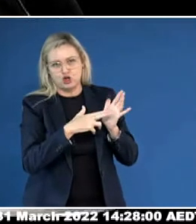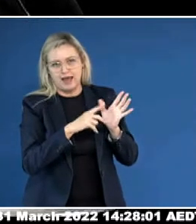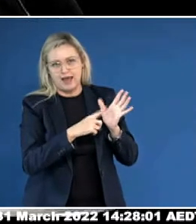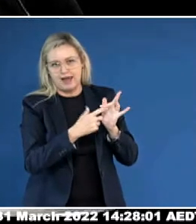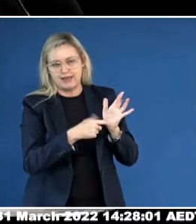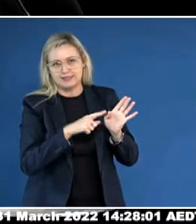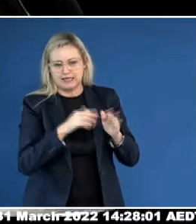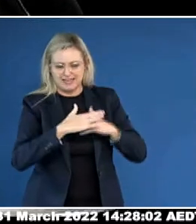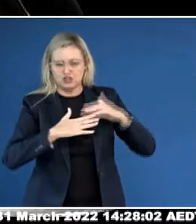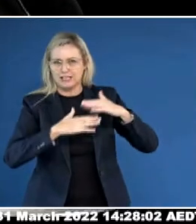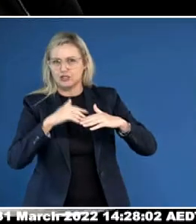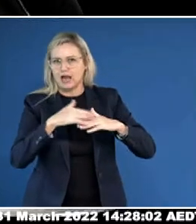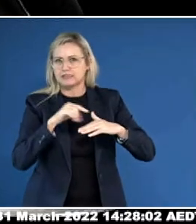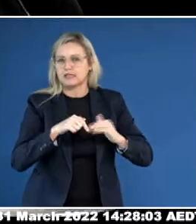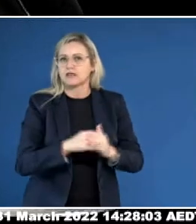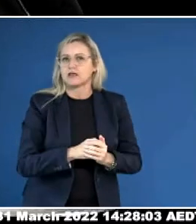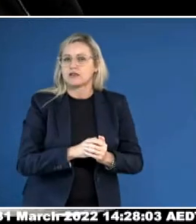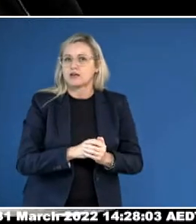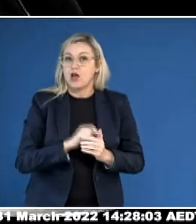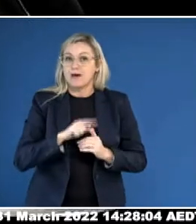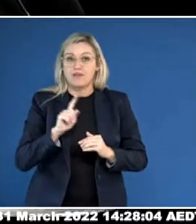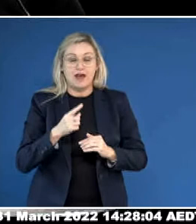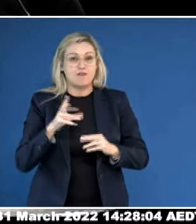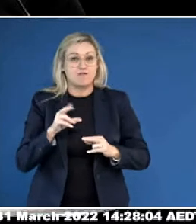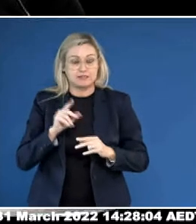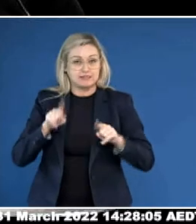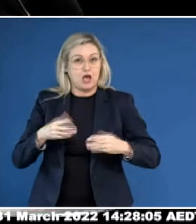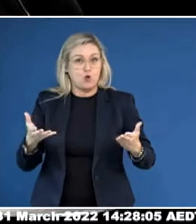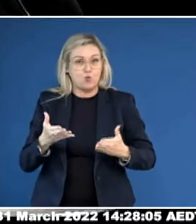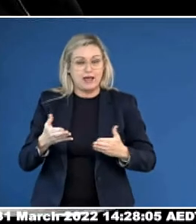intersectionality was theorised by a black scholar named Kimberlé Crenshaw in 1989.